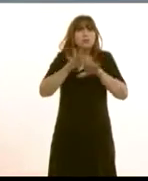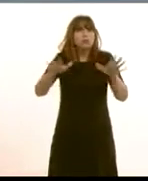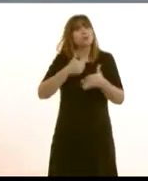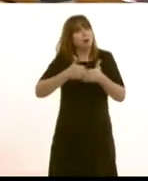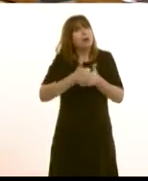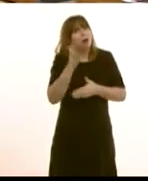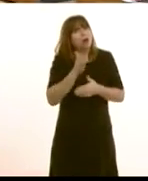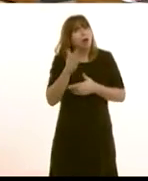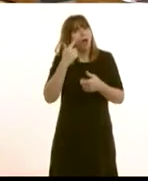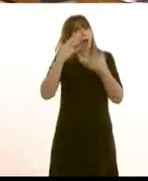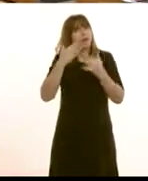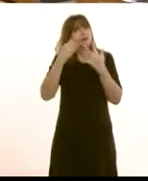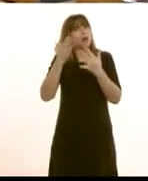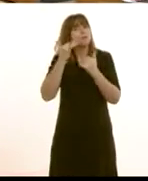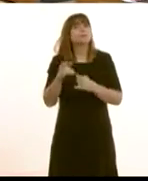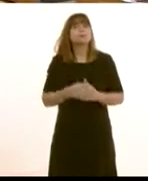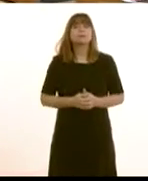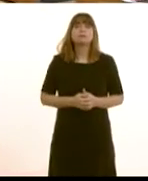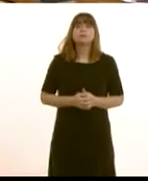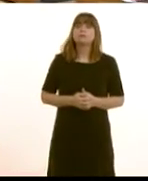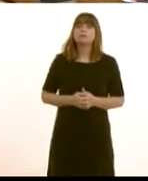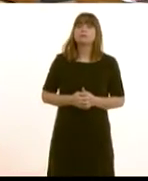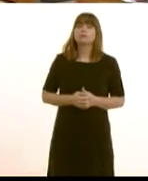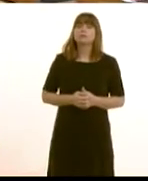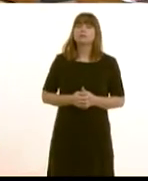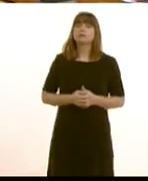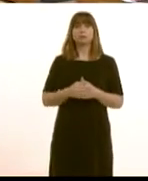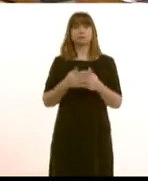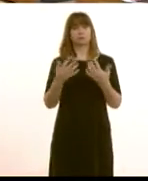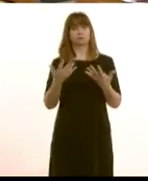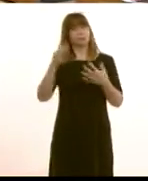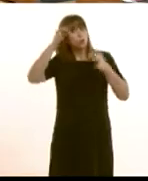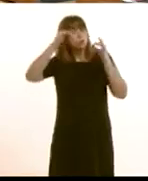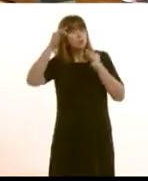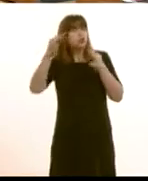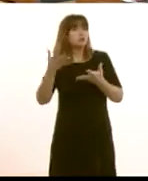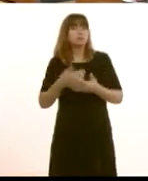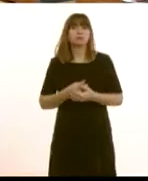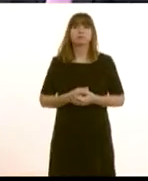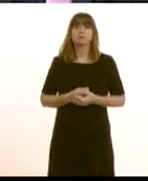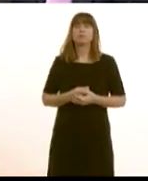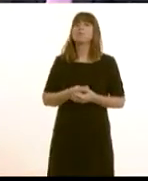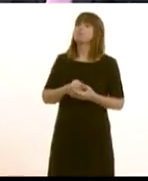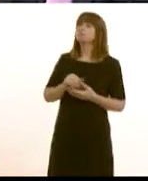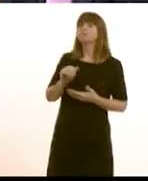Carwyn Jones: These things are important, as the Member has said. We are the first country